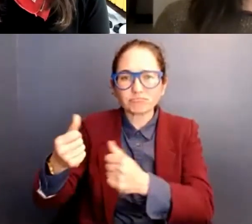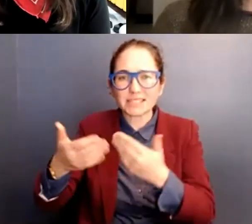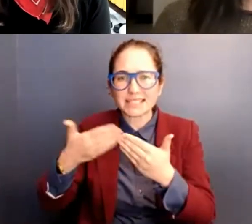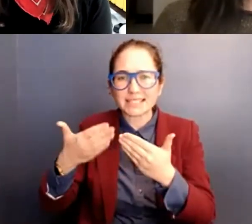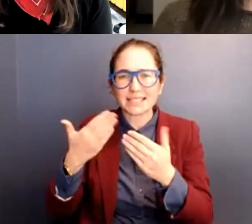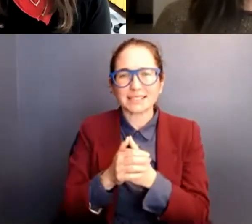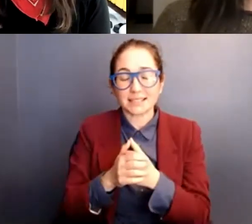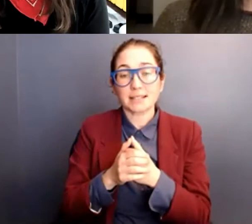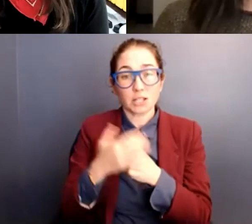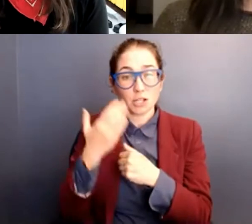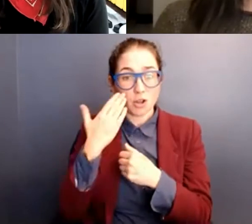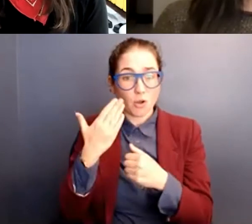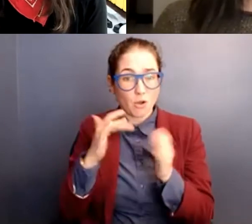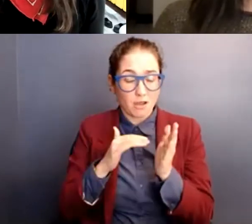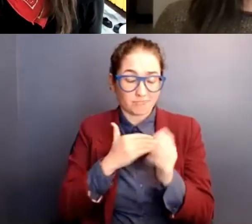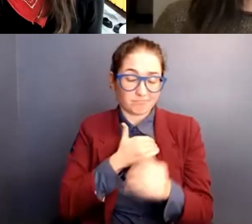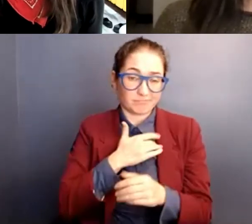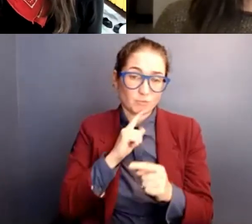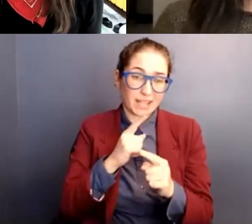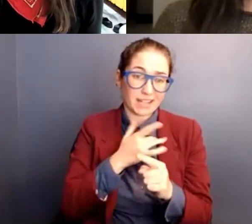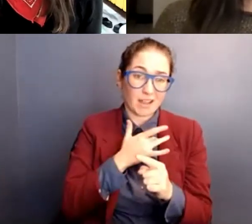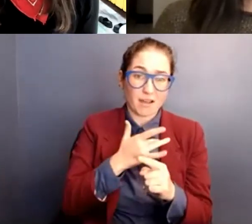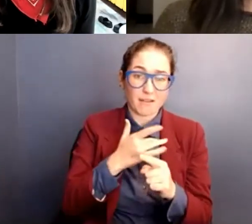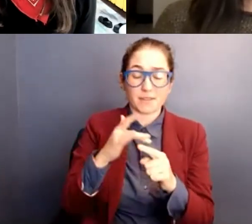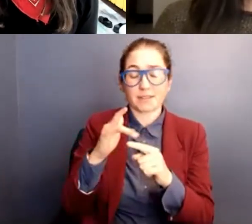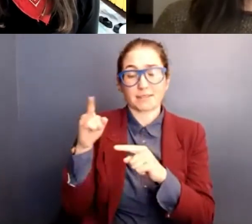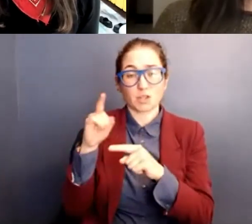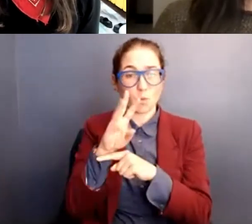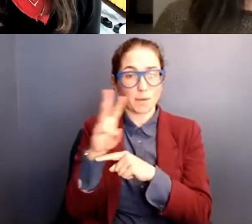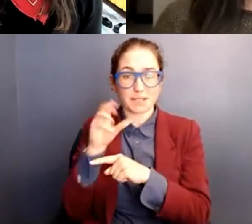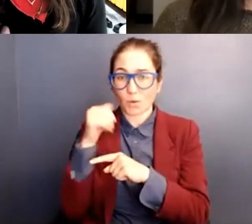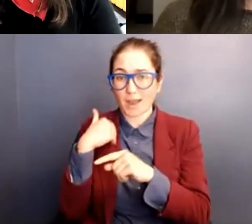websites will not have an email address that's easy to find. But